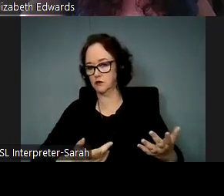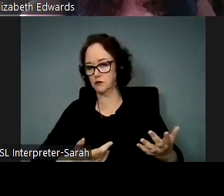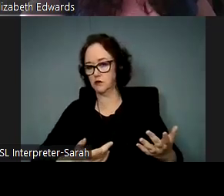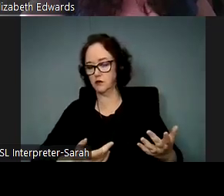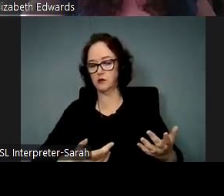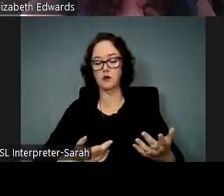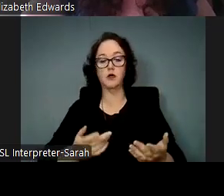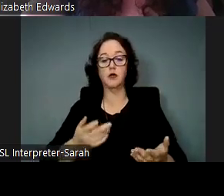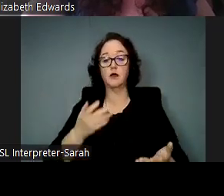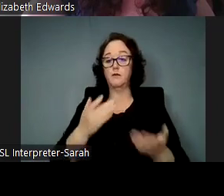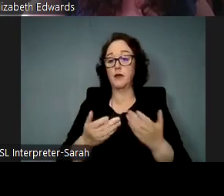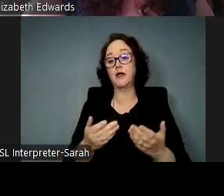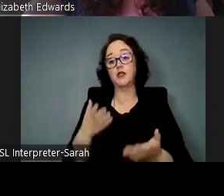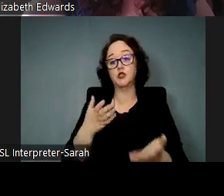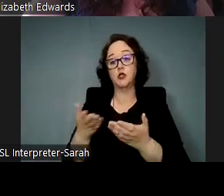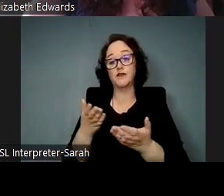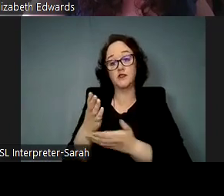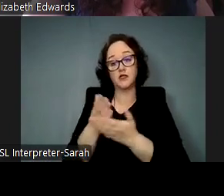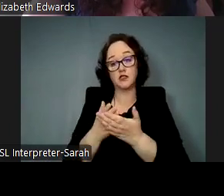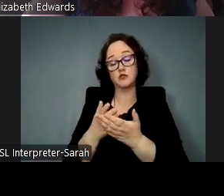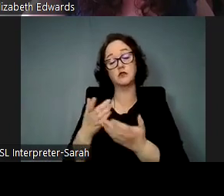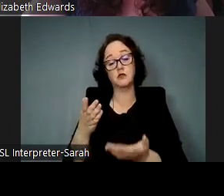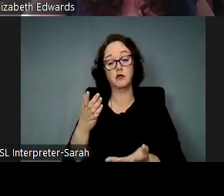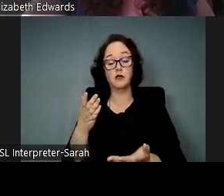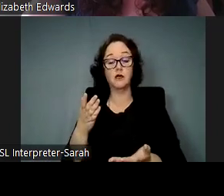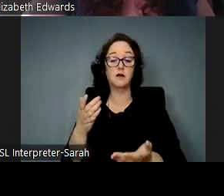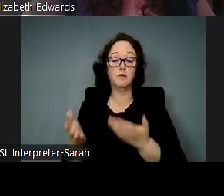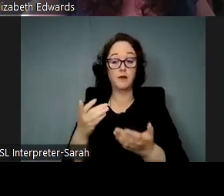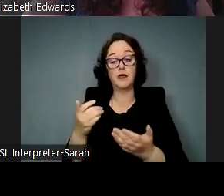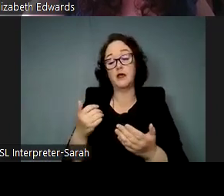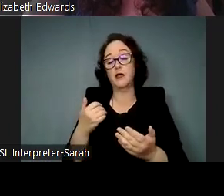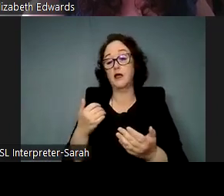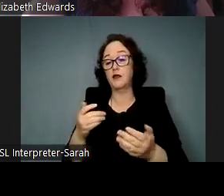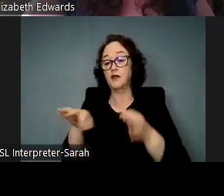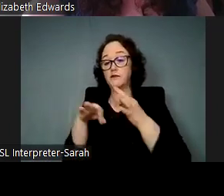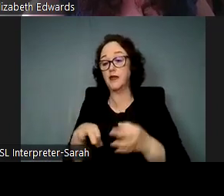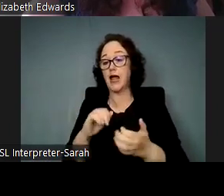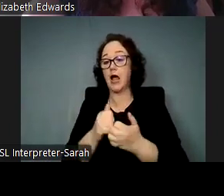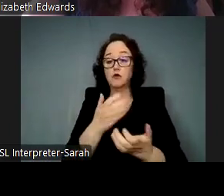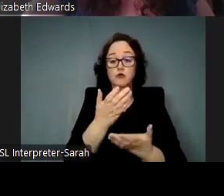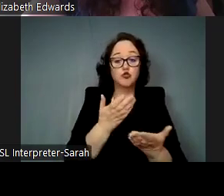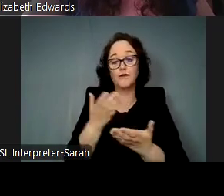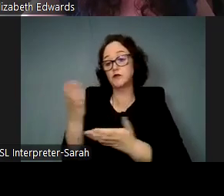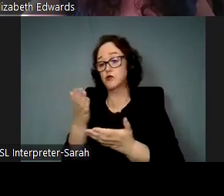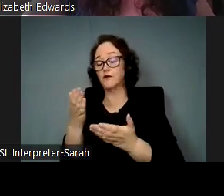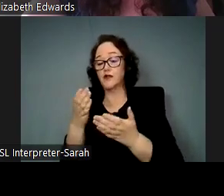services section about how services may be combined. Sometimes, what you want to point out in comments is that